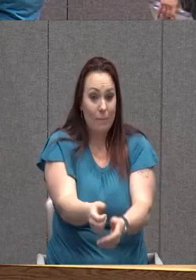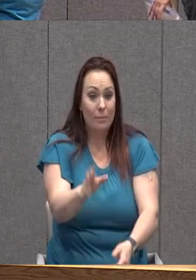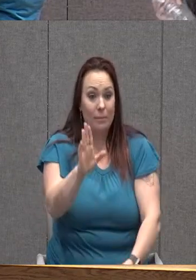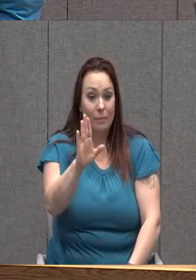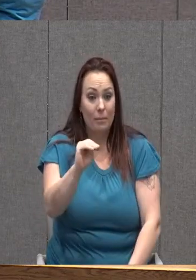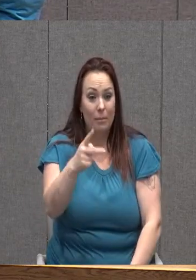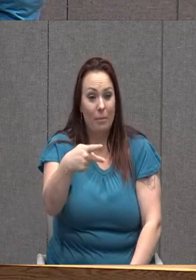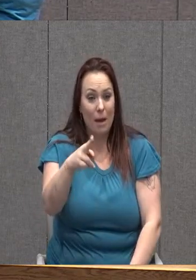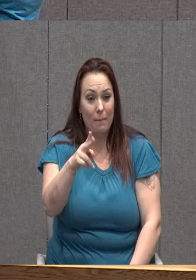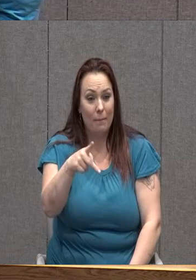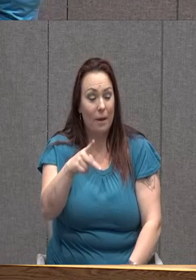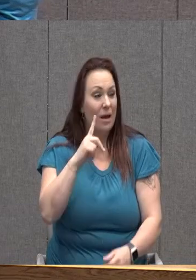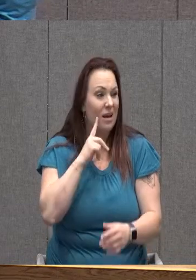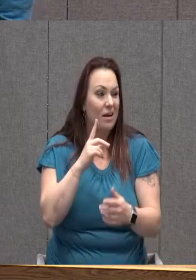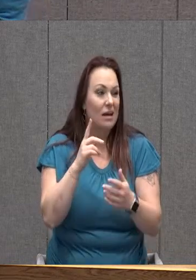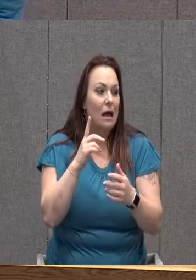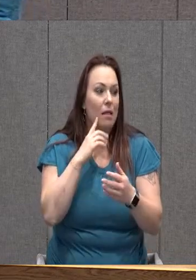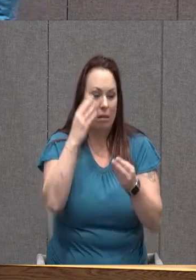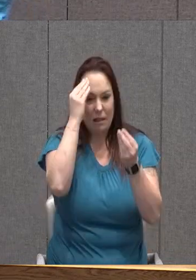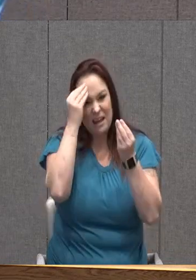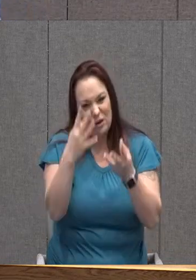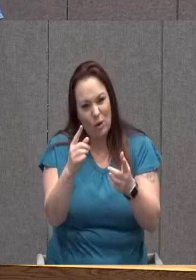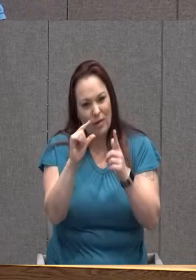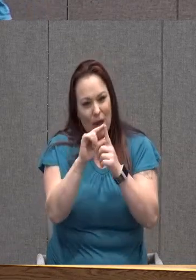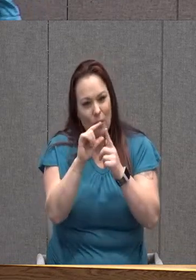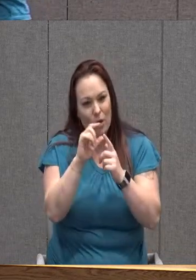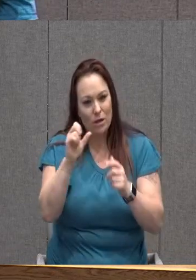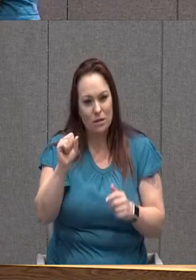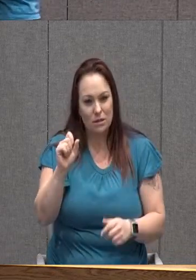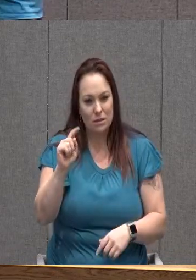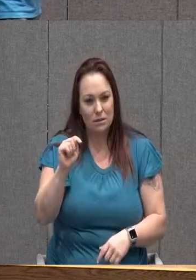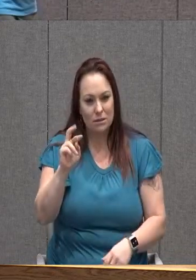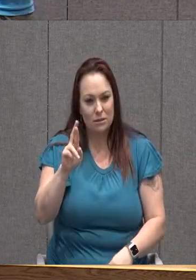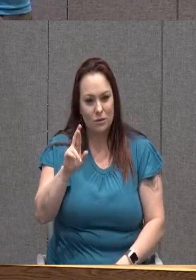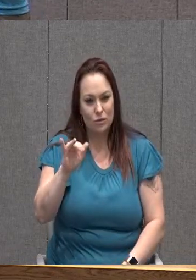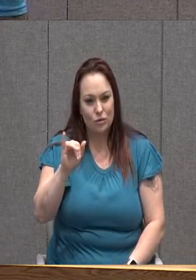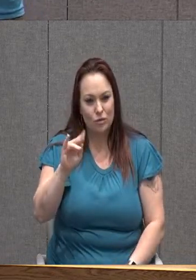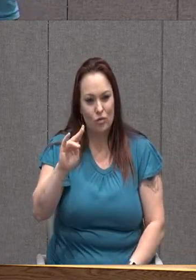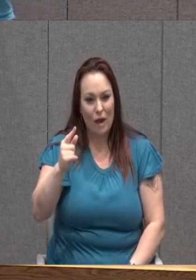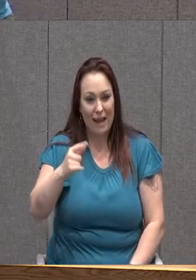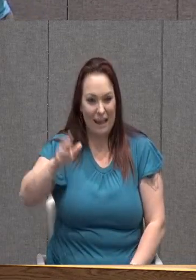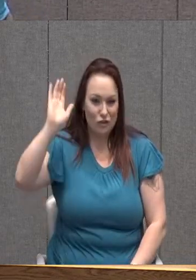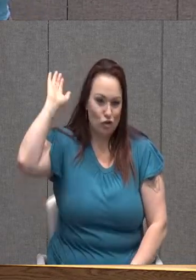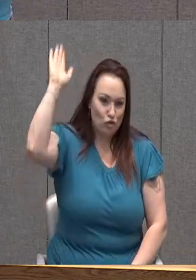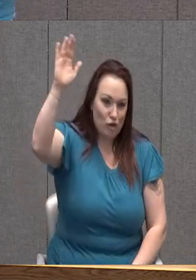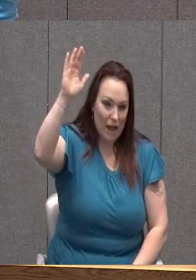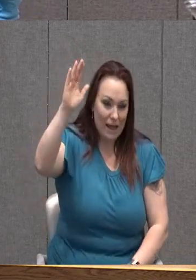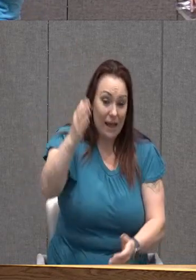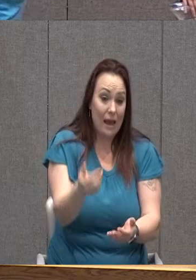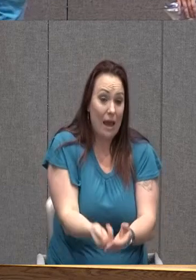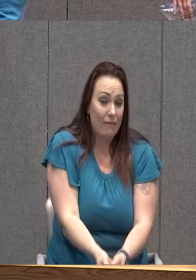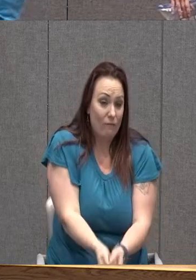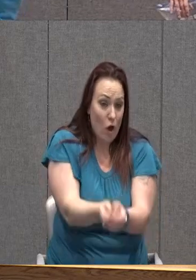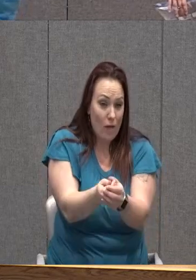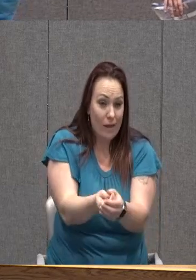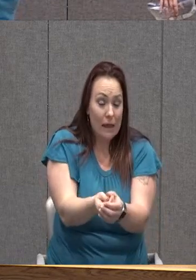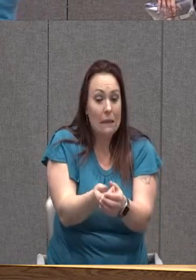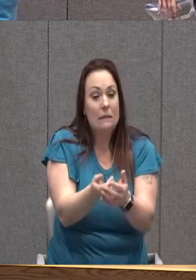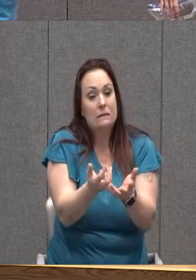striking and volleying are kinda the same word, it's PE vocabulary that sometimes you need to know,